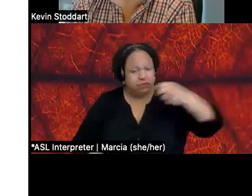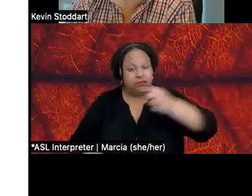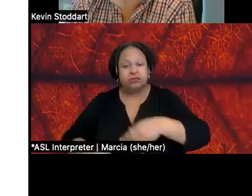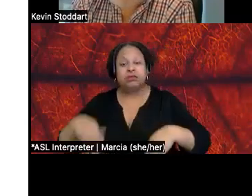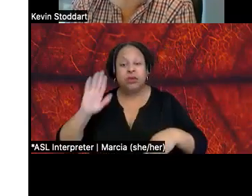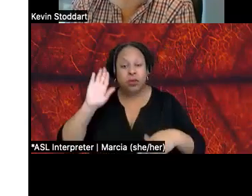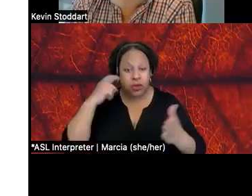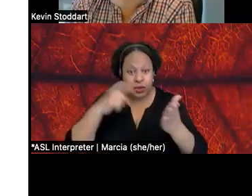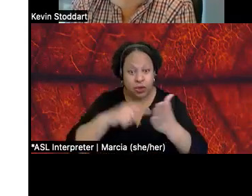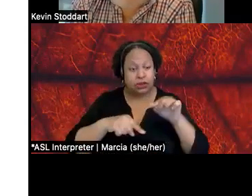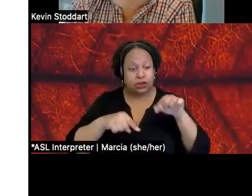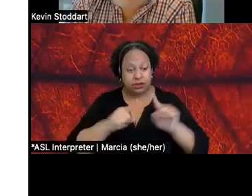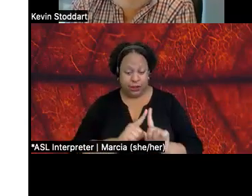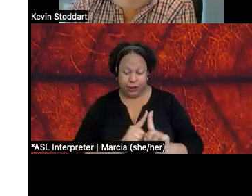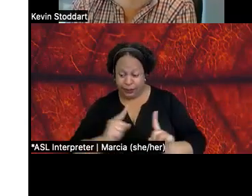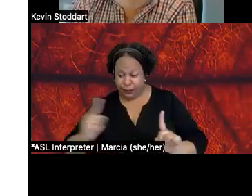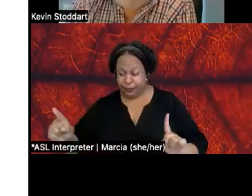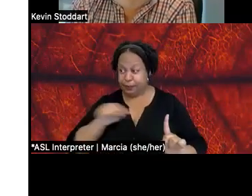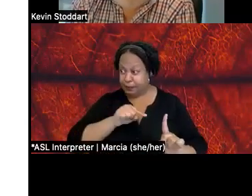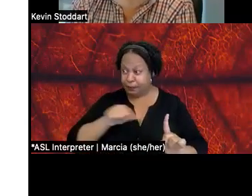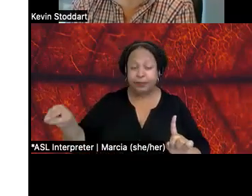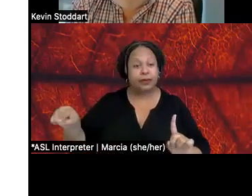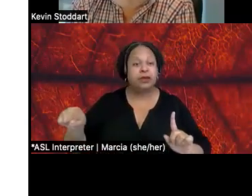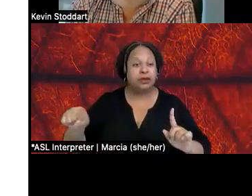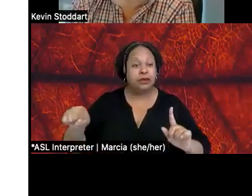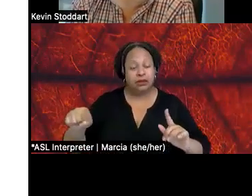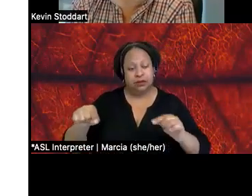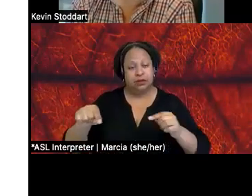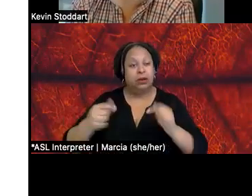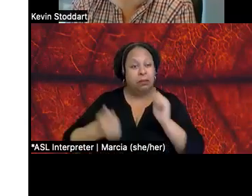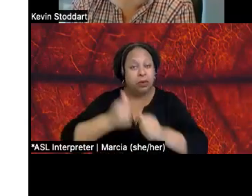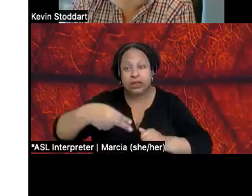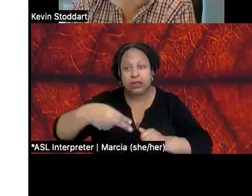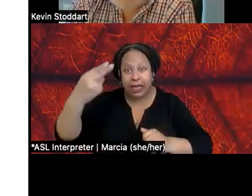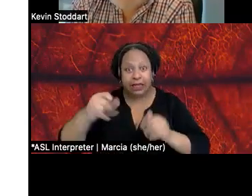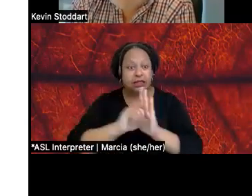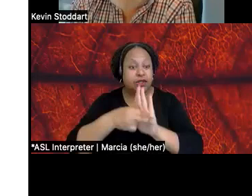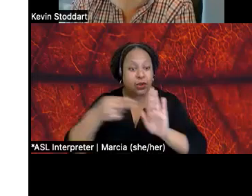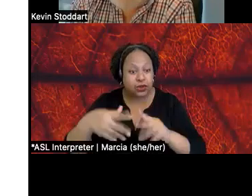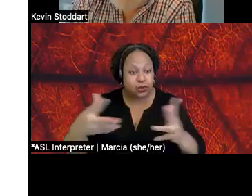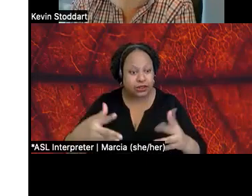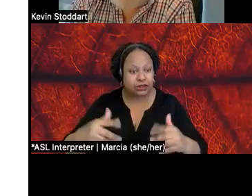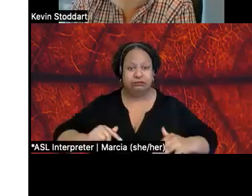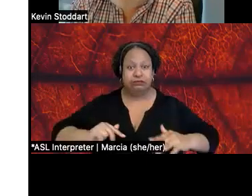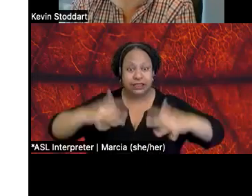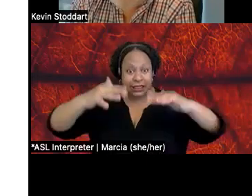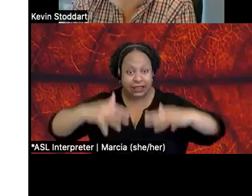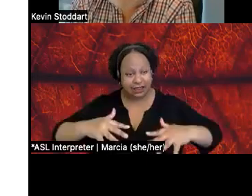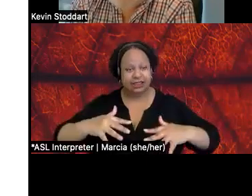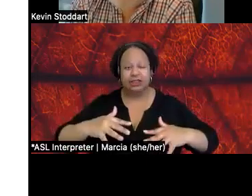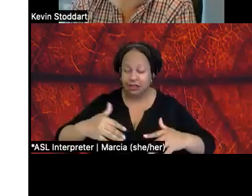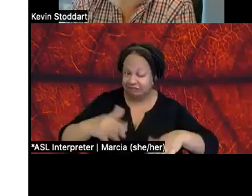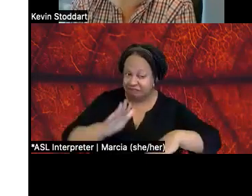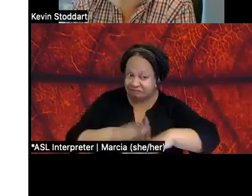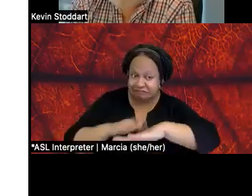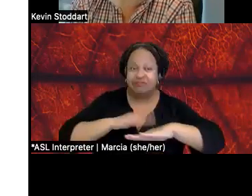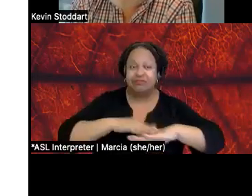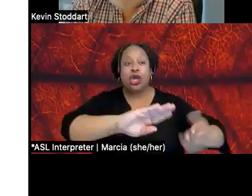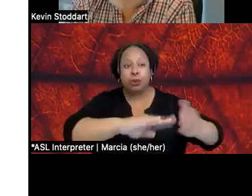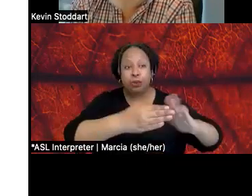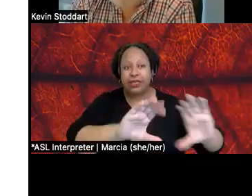So, if we were to think about the sample being a clinical sample, for example,